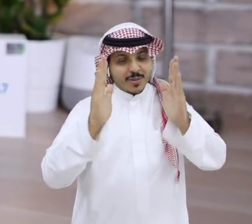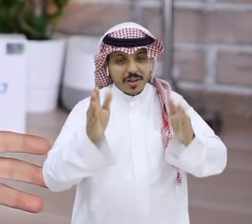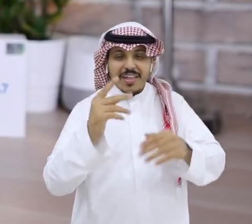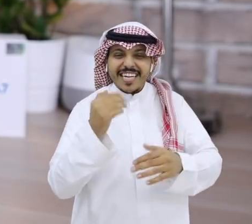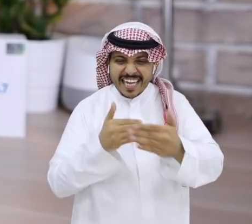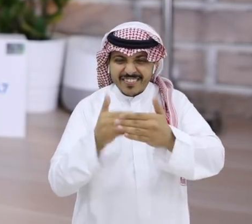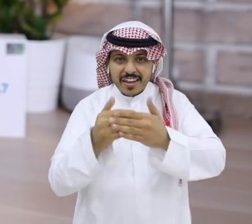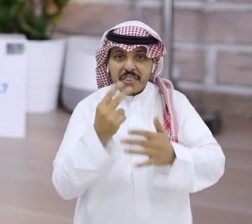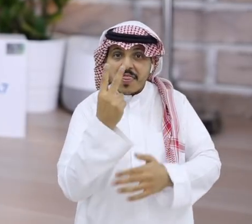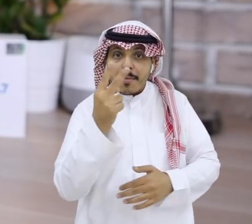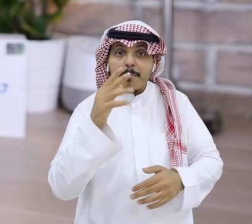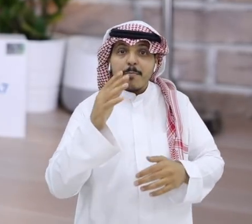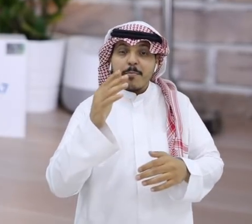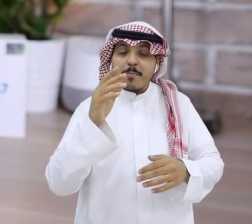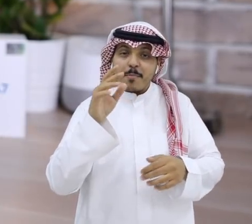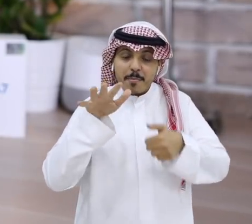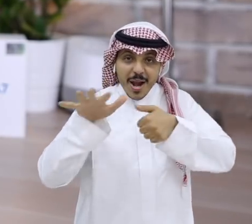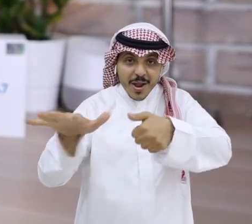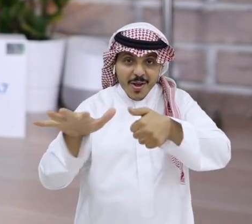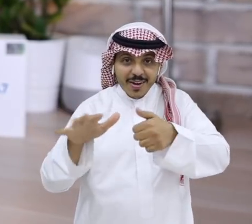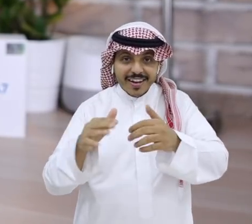We are preparing for something really big for the 2 million subscriber milestone.